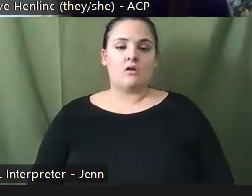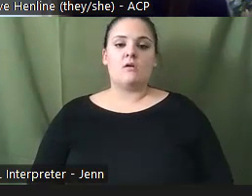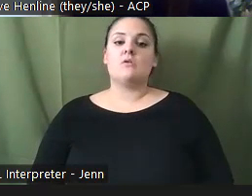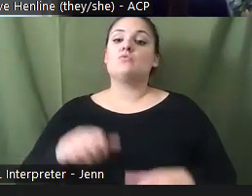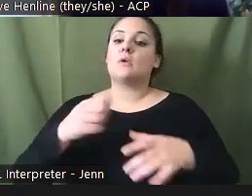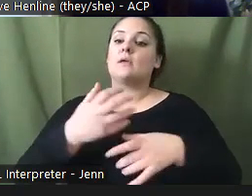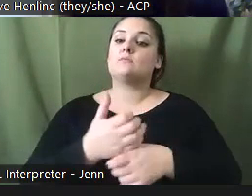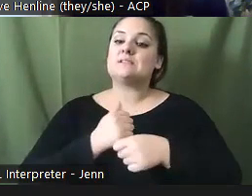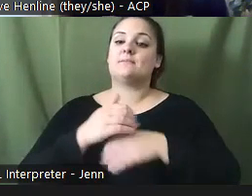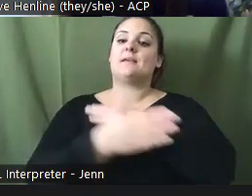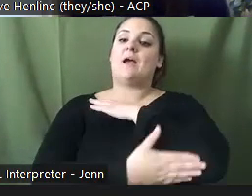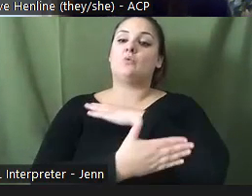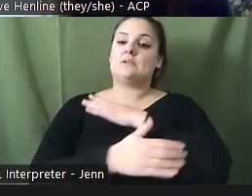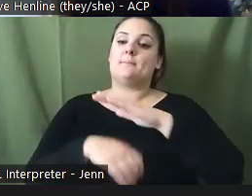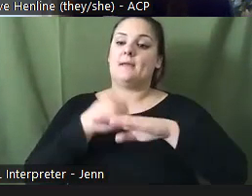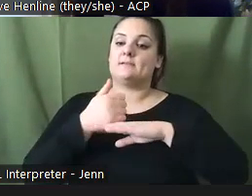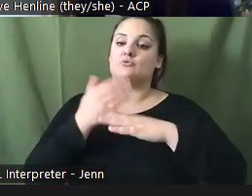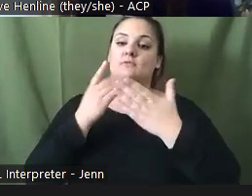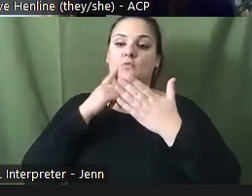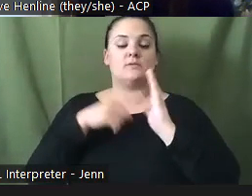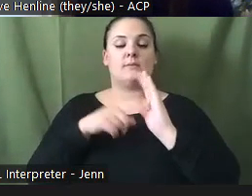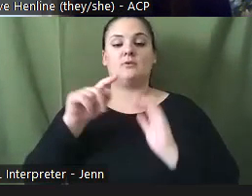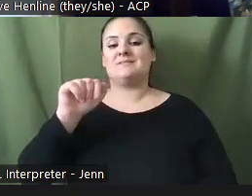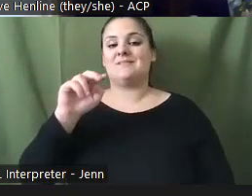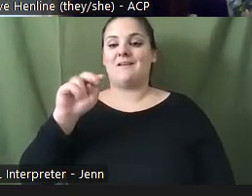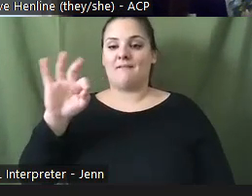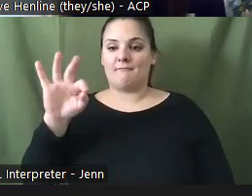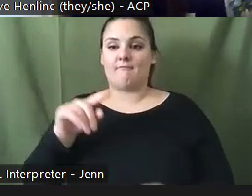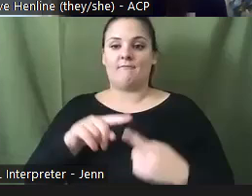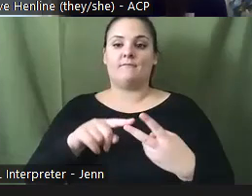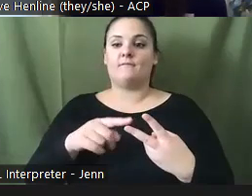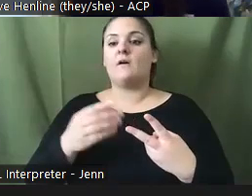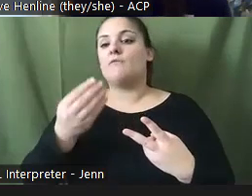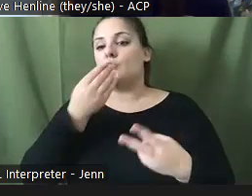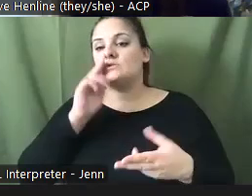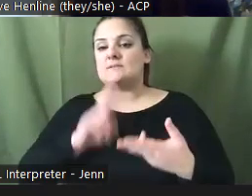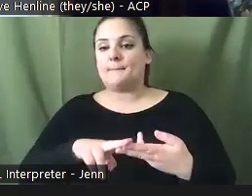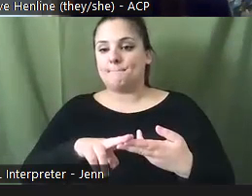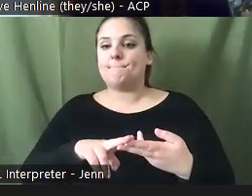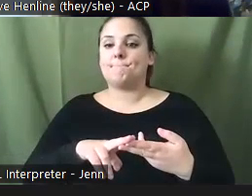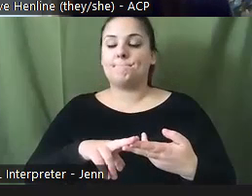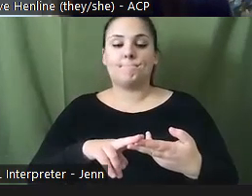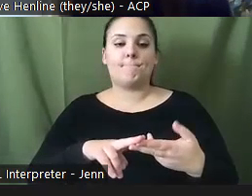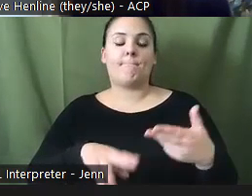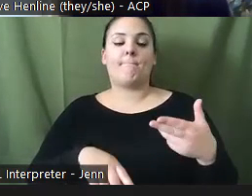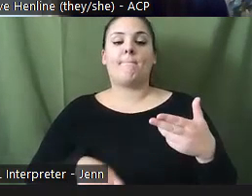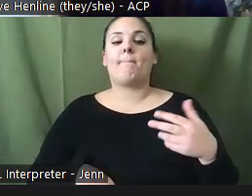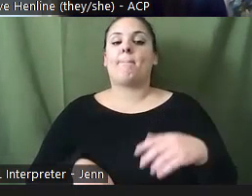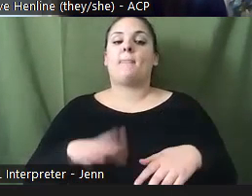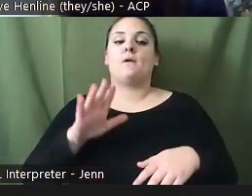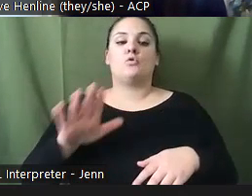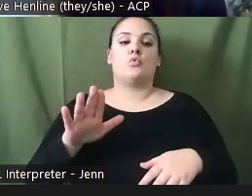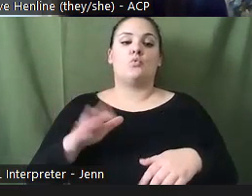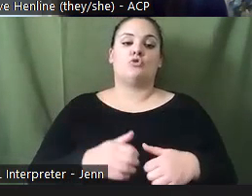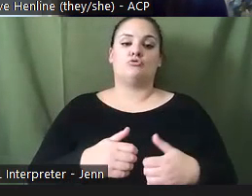services like TANF or food SNAP benefits, you can have your driver's license reflect your